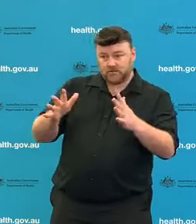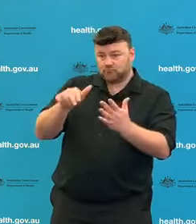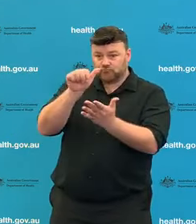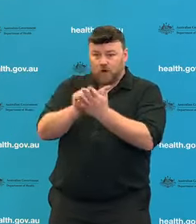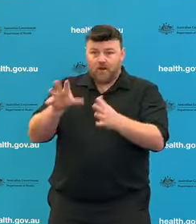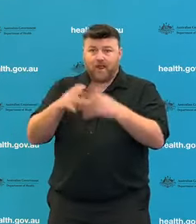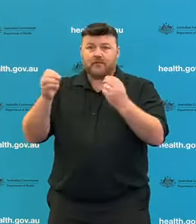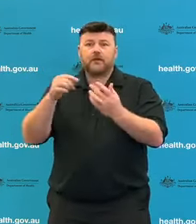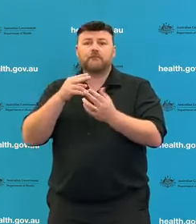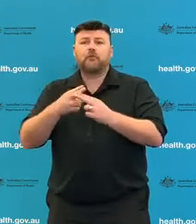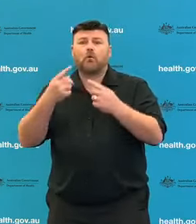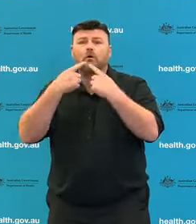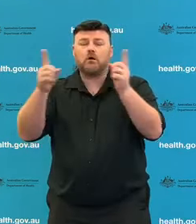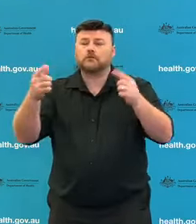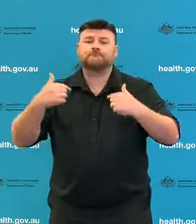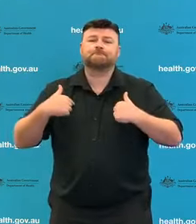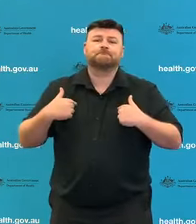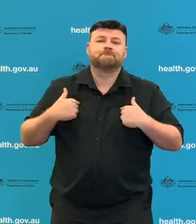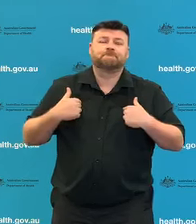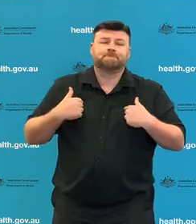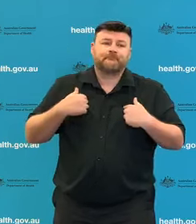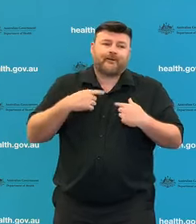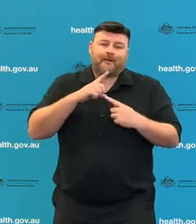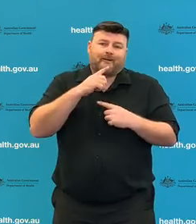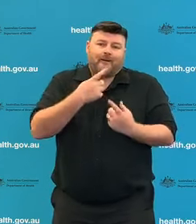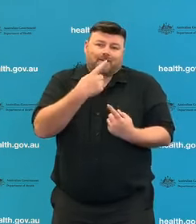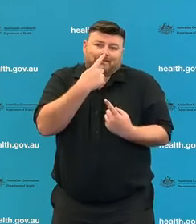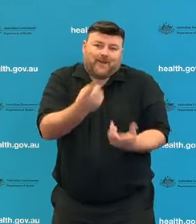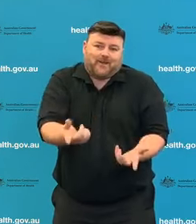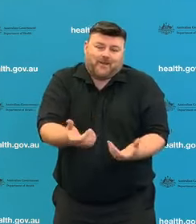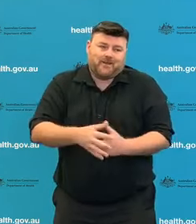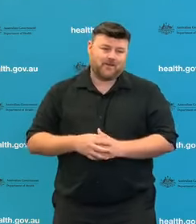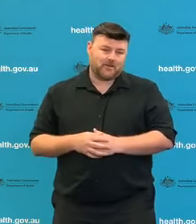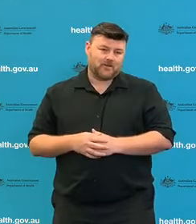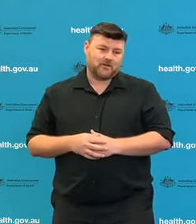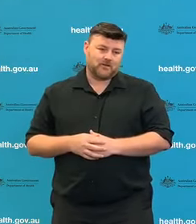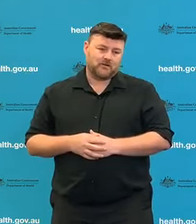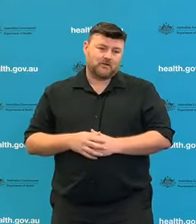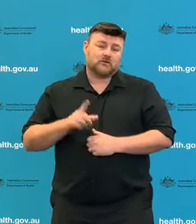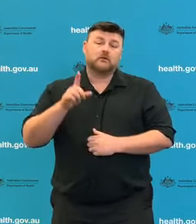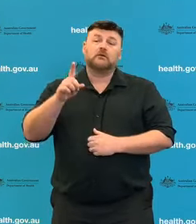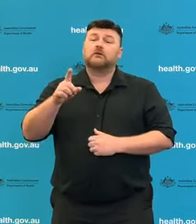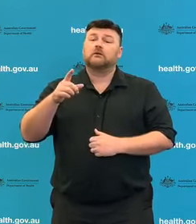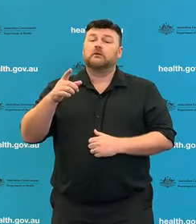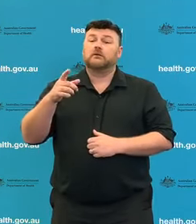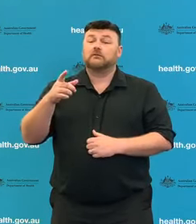as you can appreciate. And the people sadly do pass away in a whole